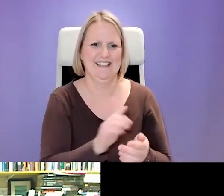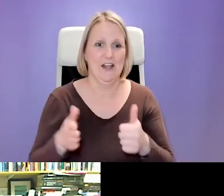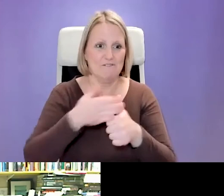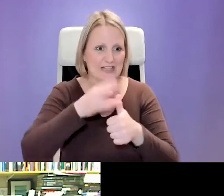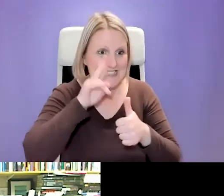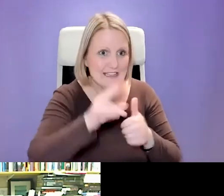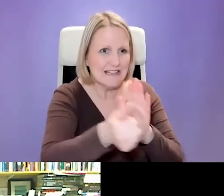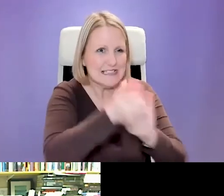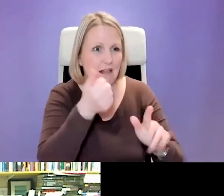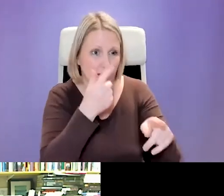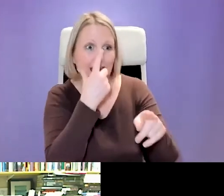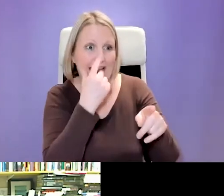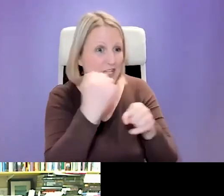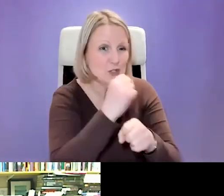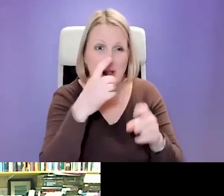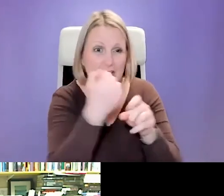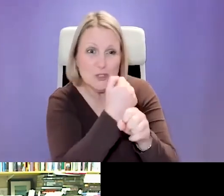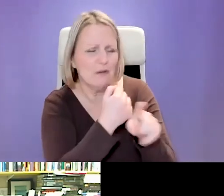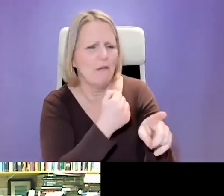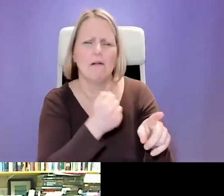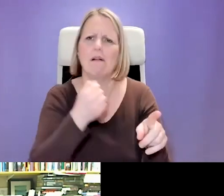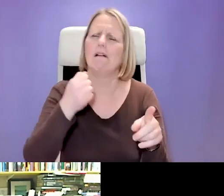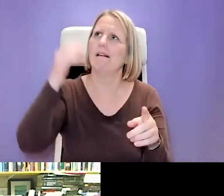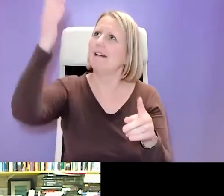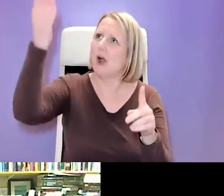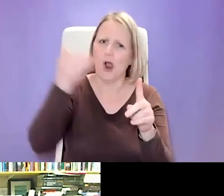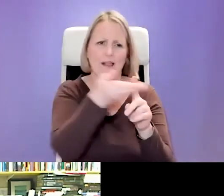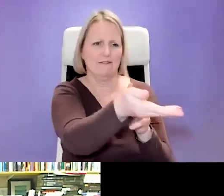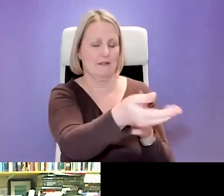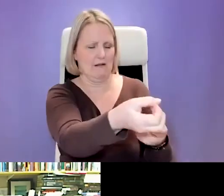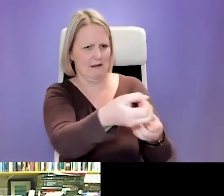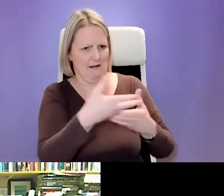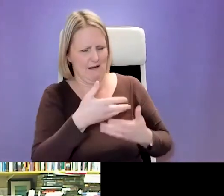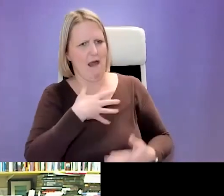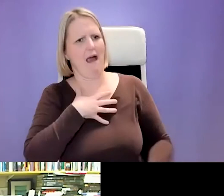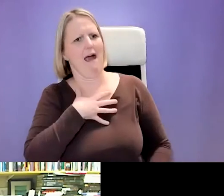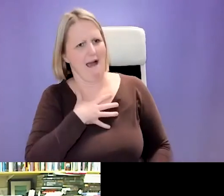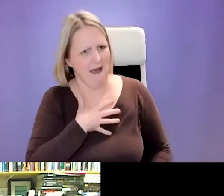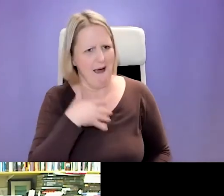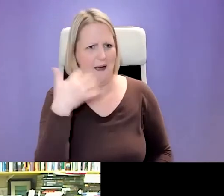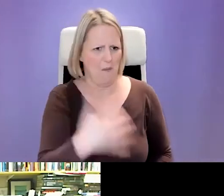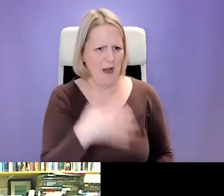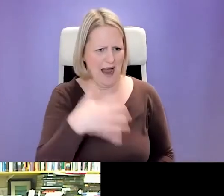and say what can and they can't do, where are we going to fit them in the community. It runs the other way around, in other words,